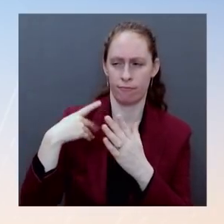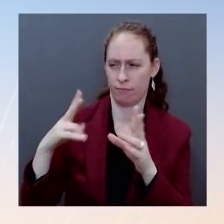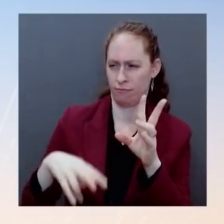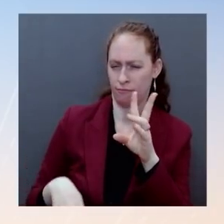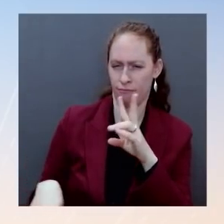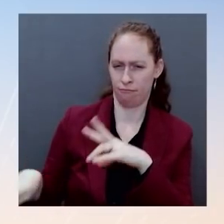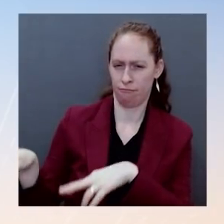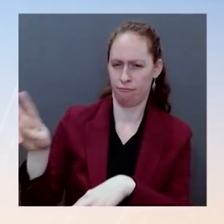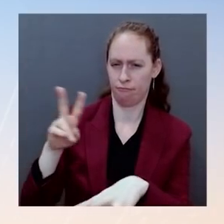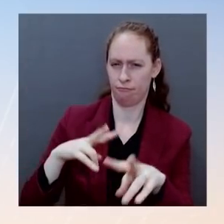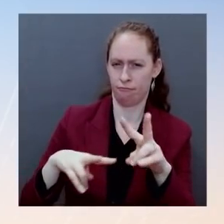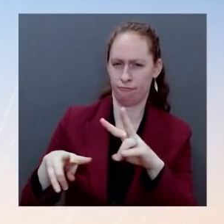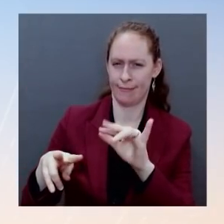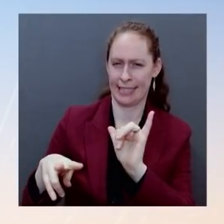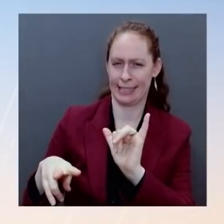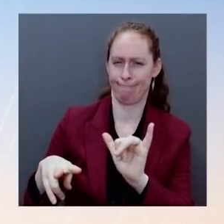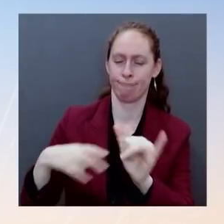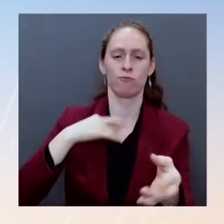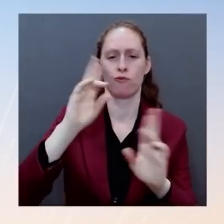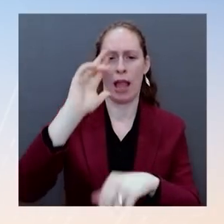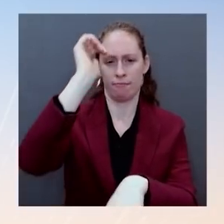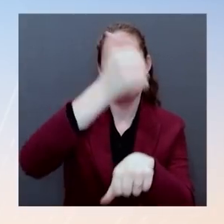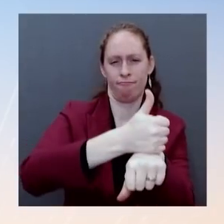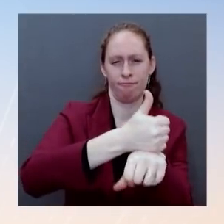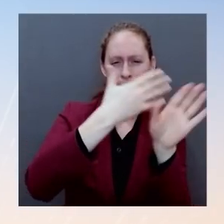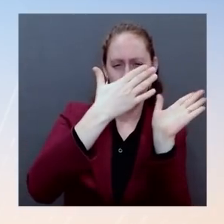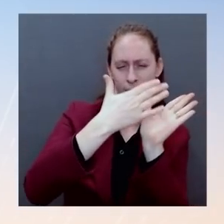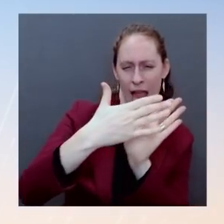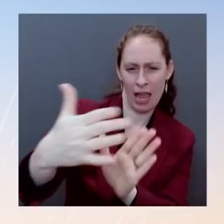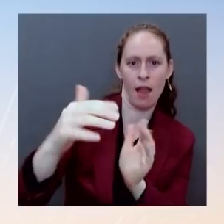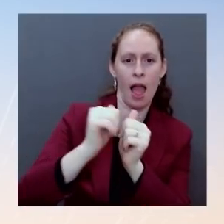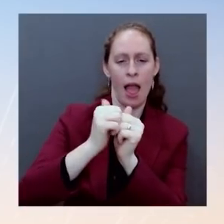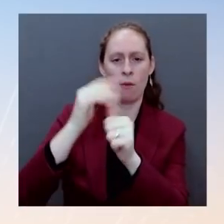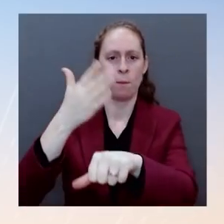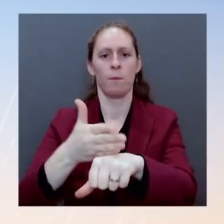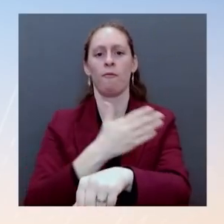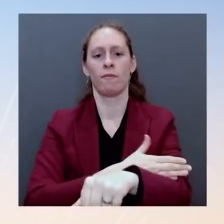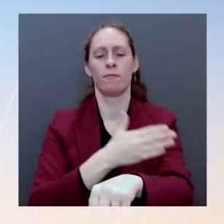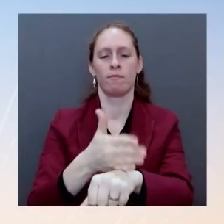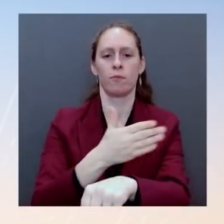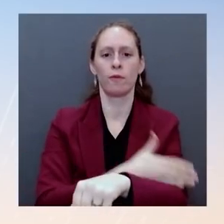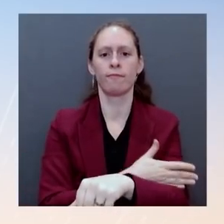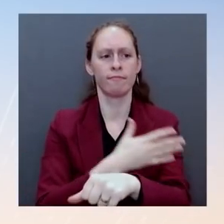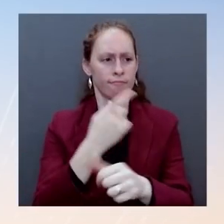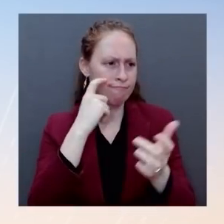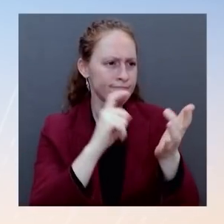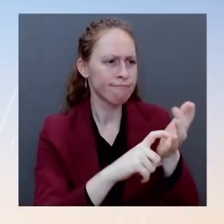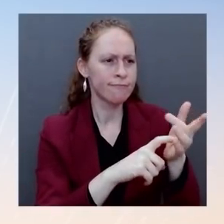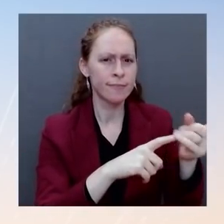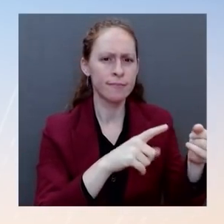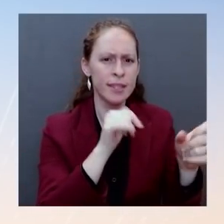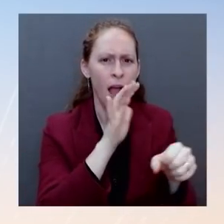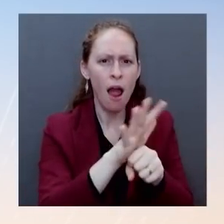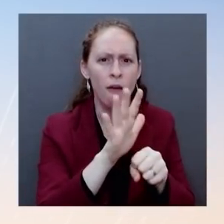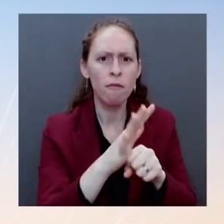and the bottlenecking we were seeing at ports. Made very significant progress on that -- a 40 percent decline in the amount of time